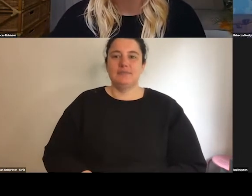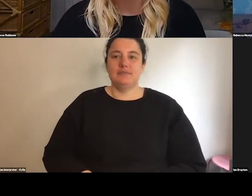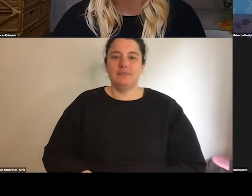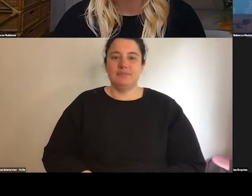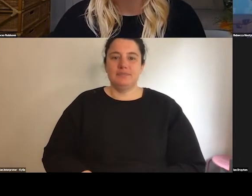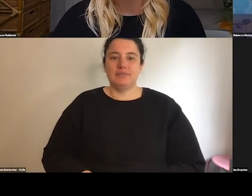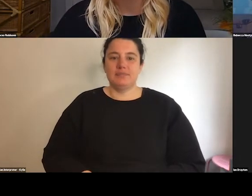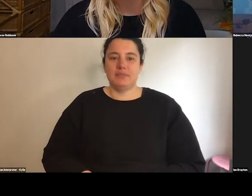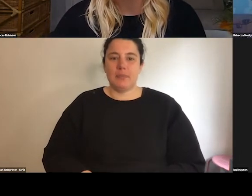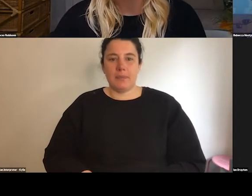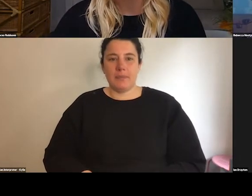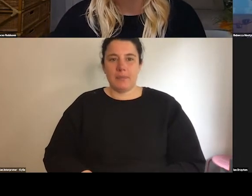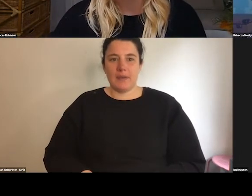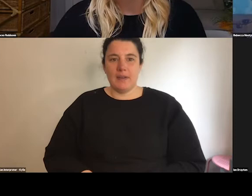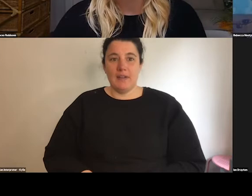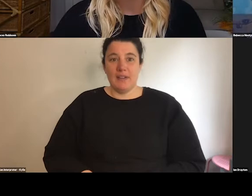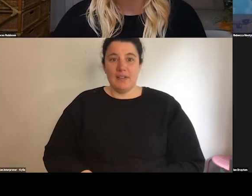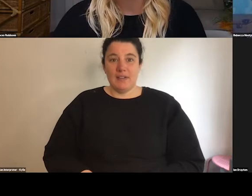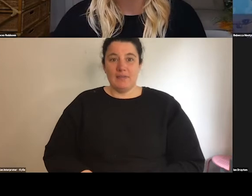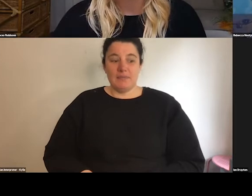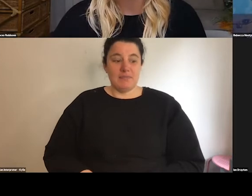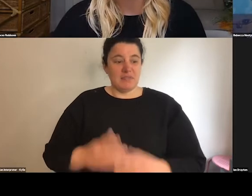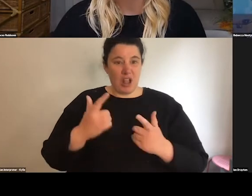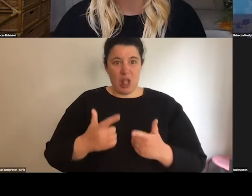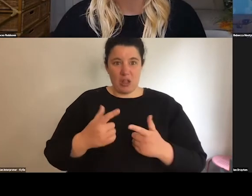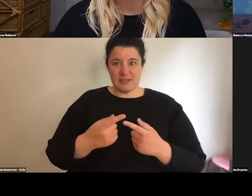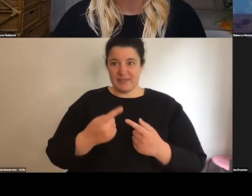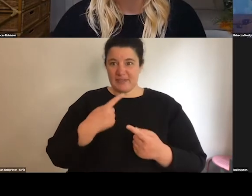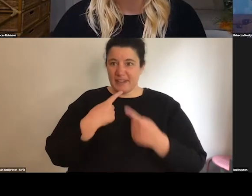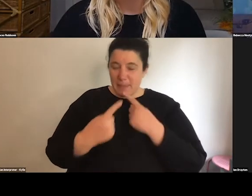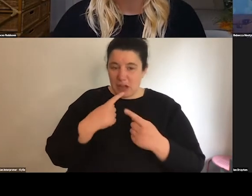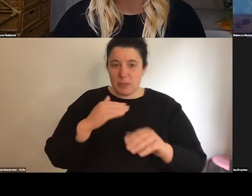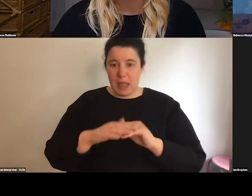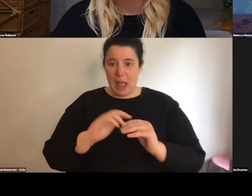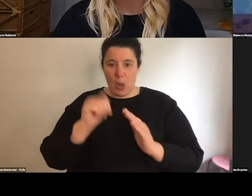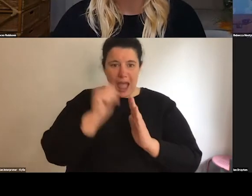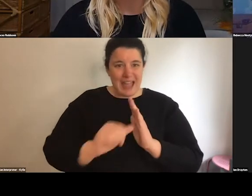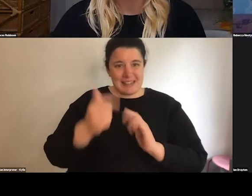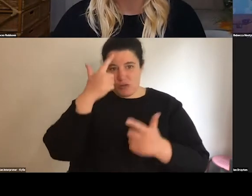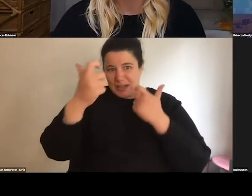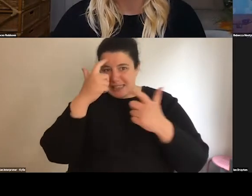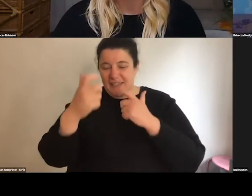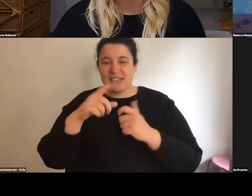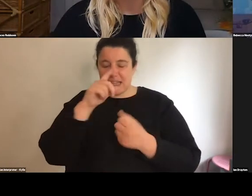It feels like there's lots of lived experience and increasing evidence of how arts and creativity can support health and wellbeing.